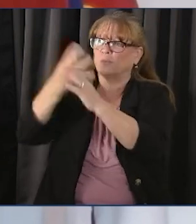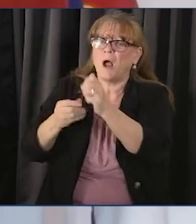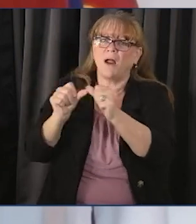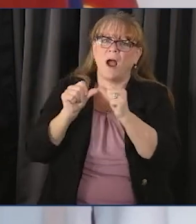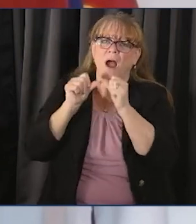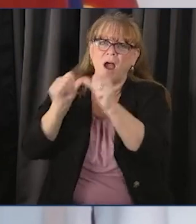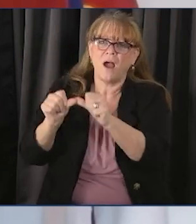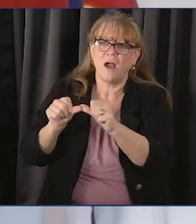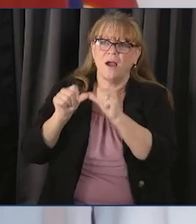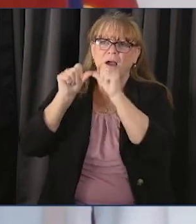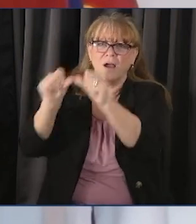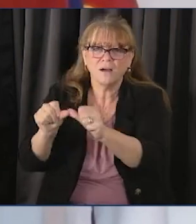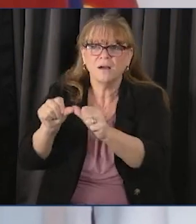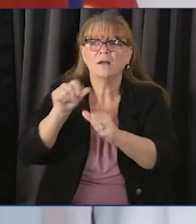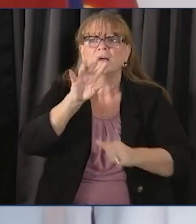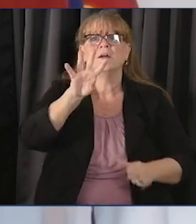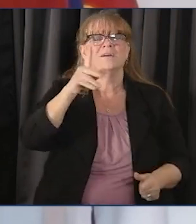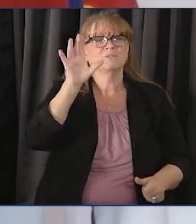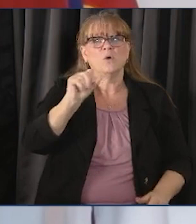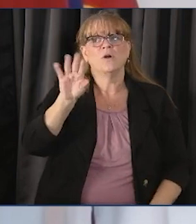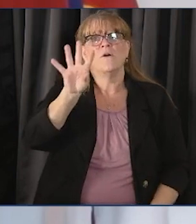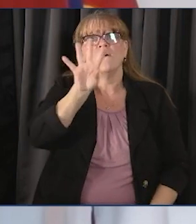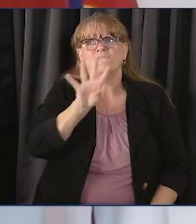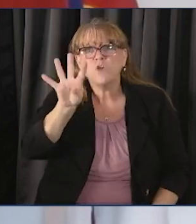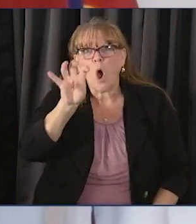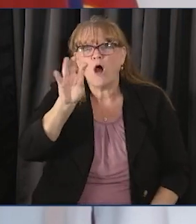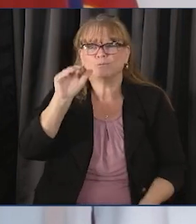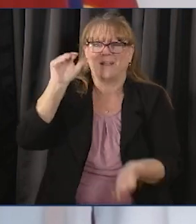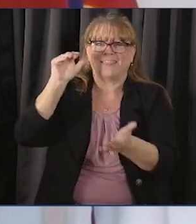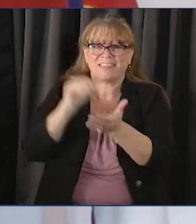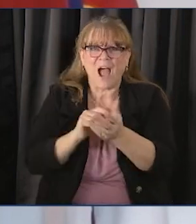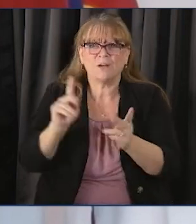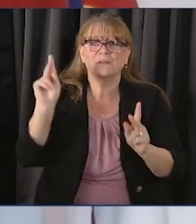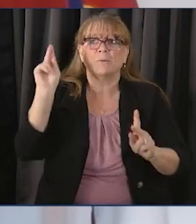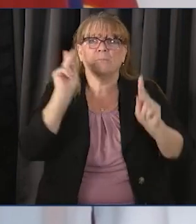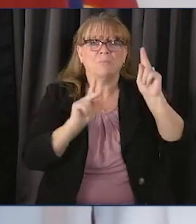And I express my deep condolences to everybody affected by this pandemic.